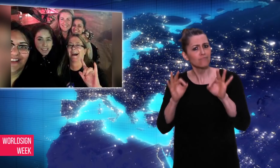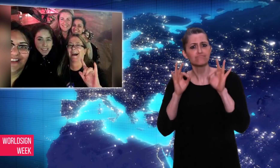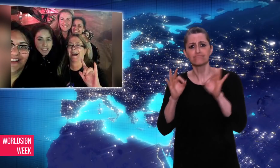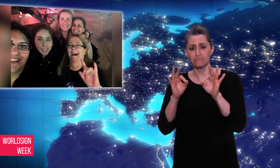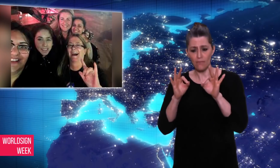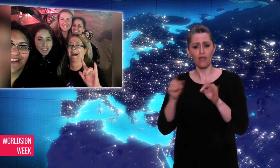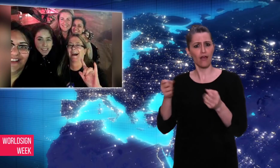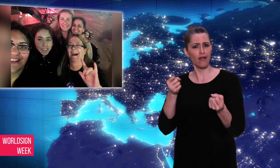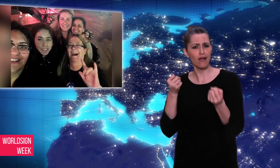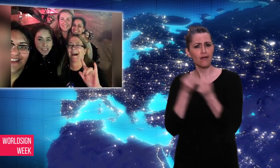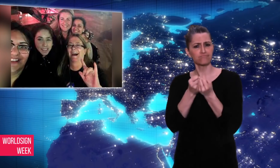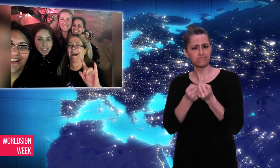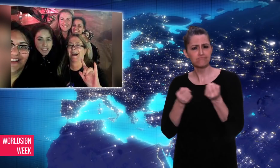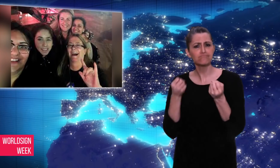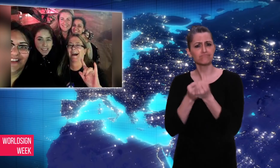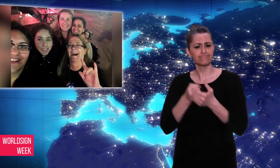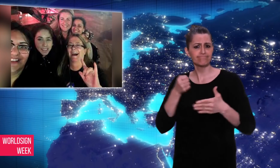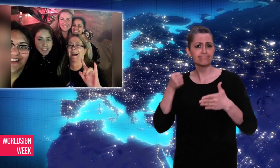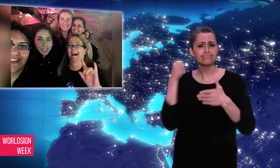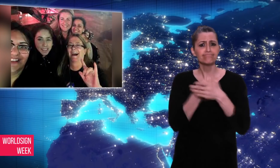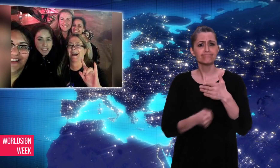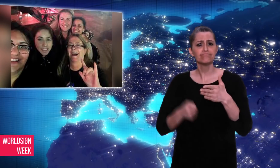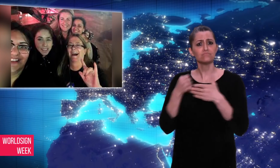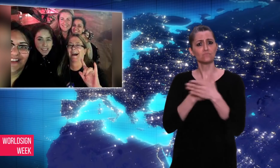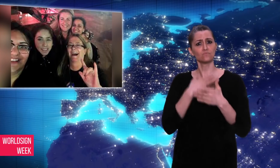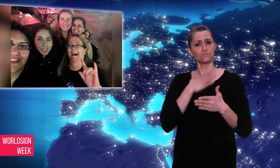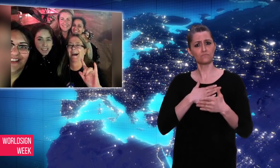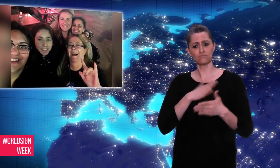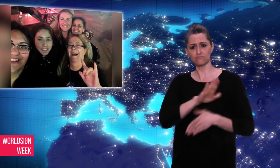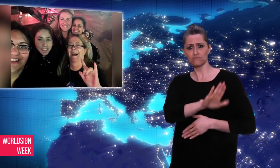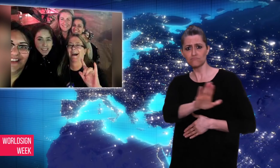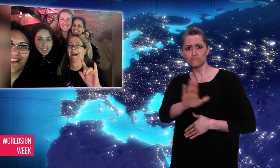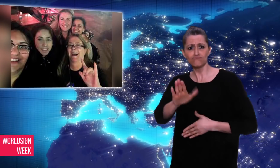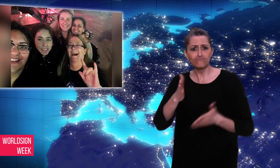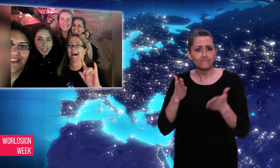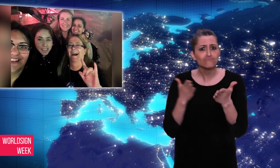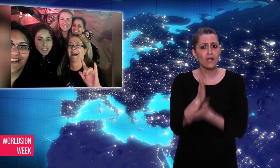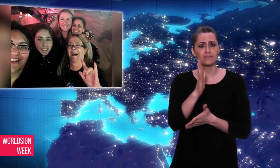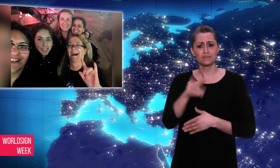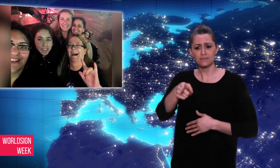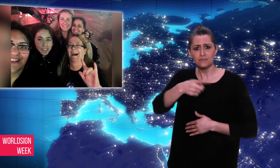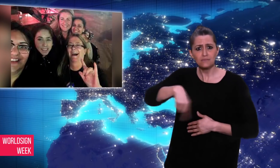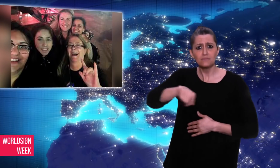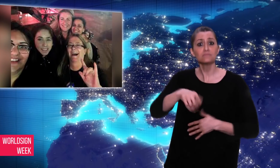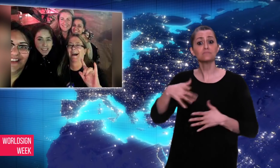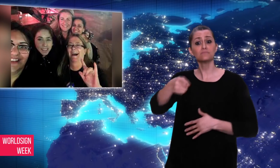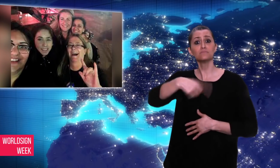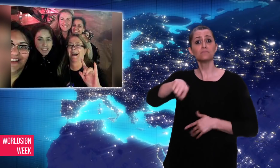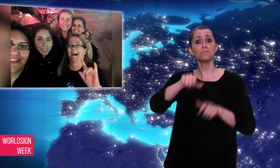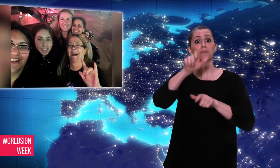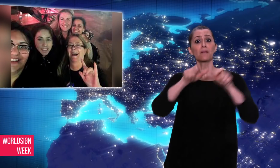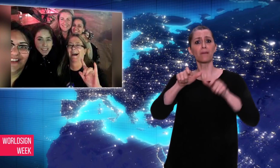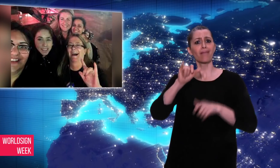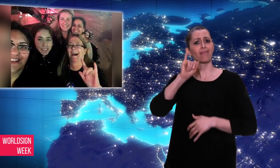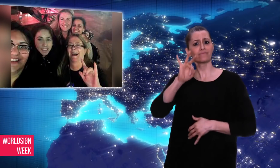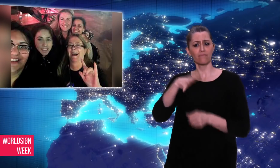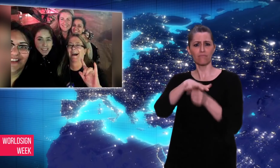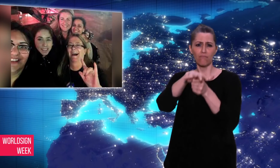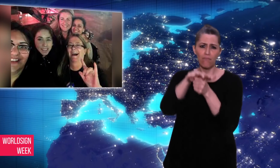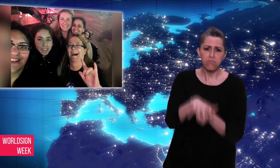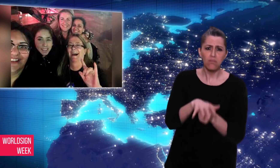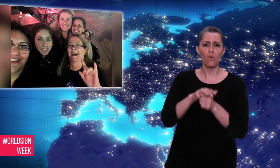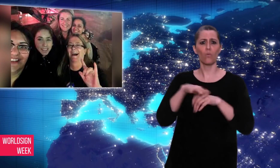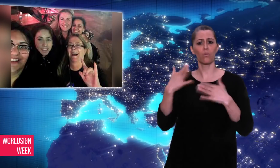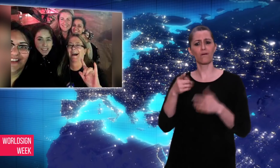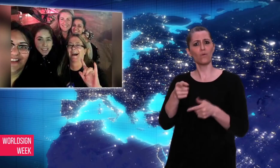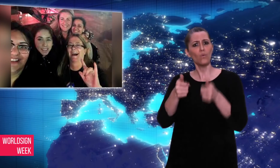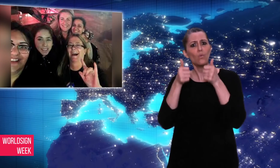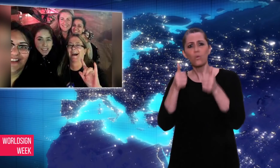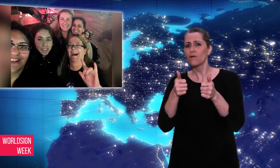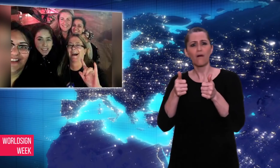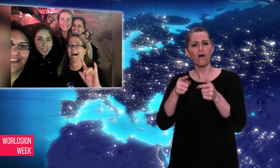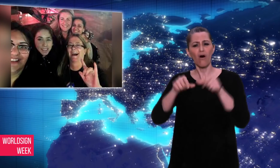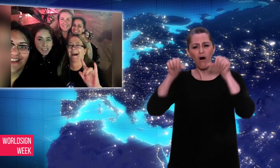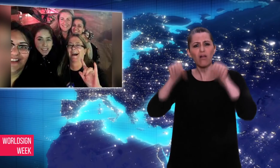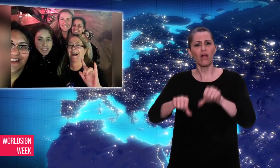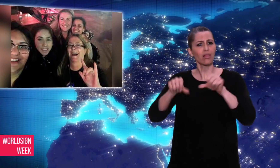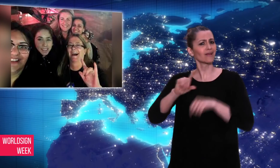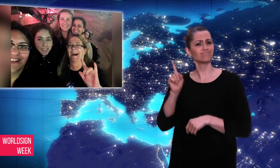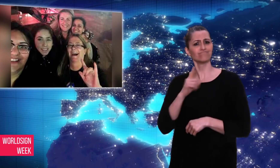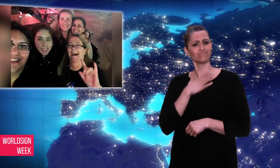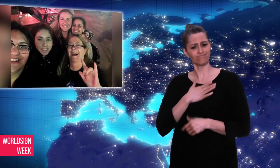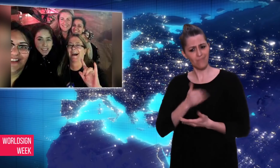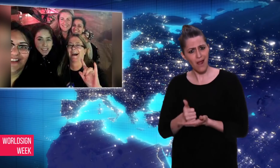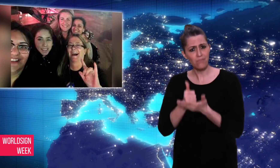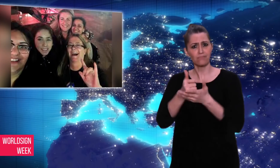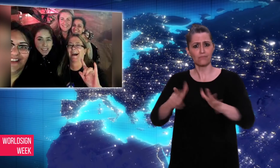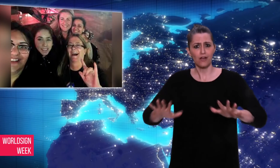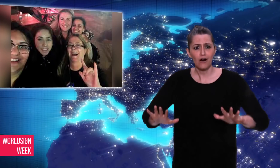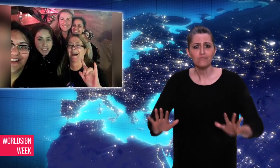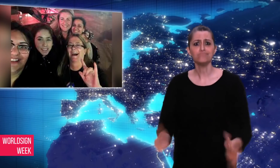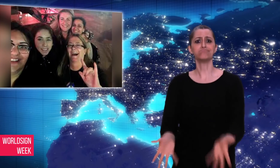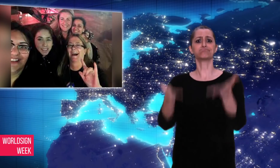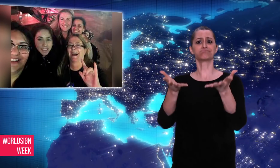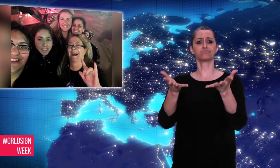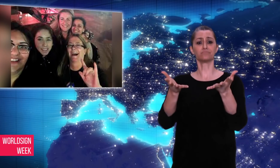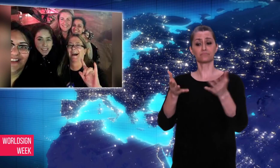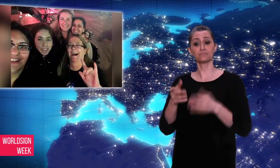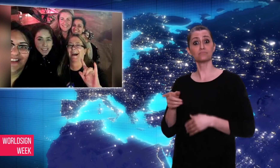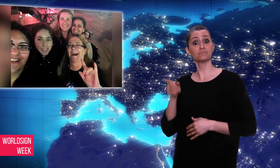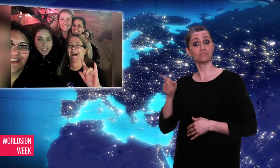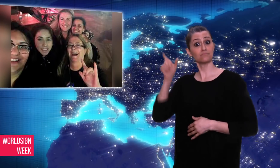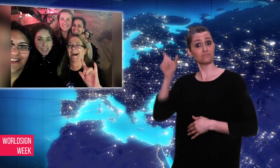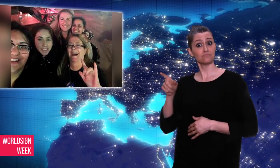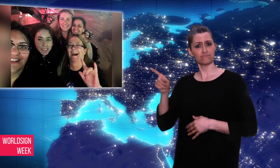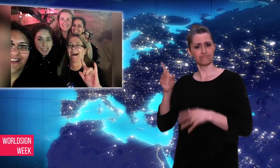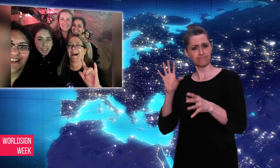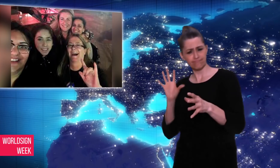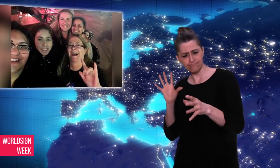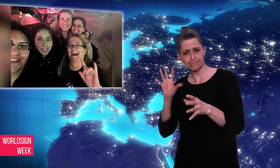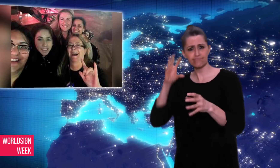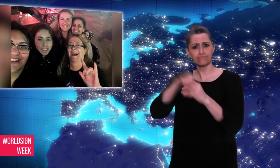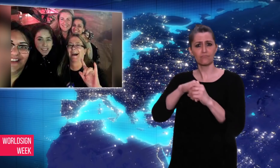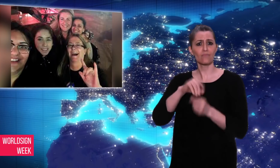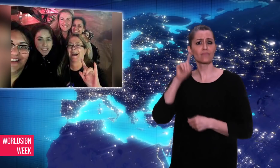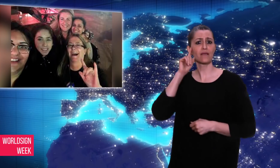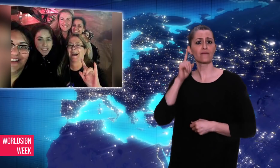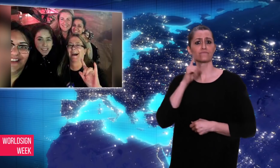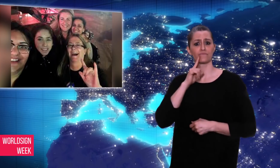rights of those who are treated poorly and when she became involved